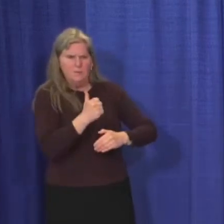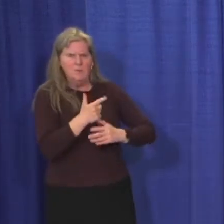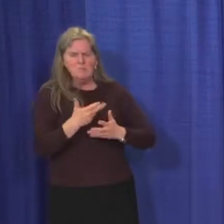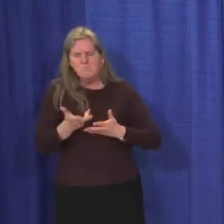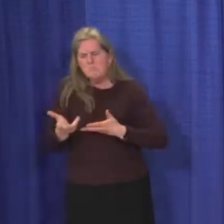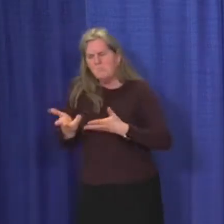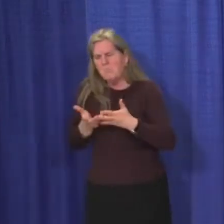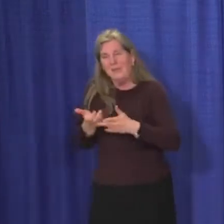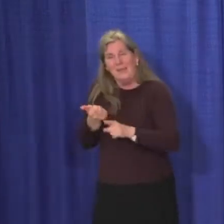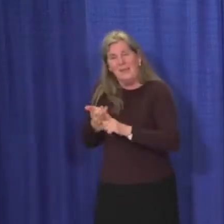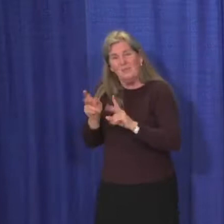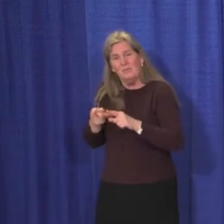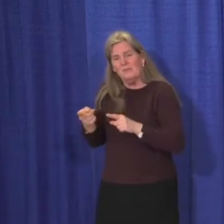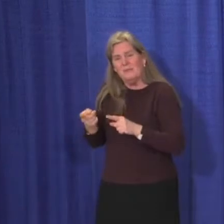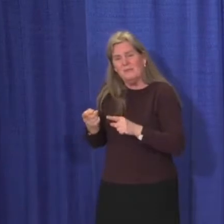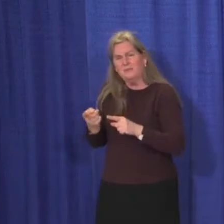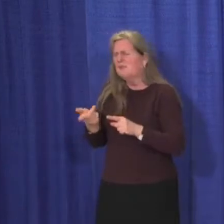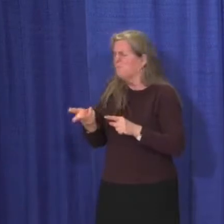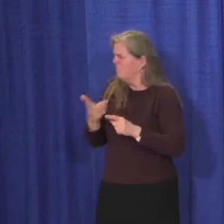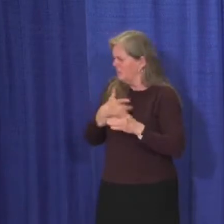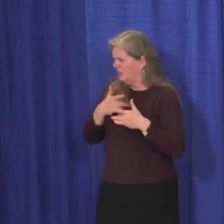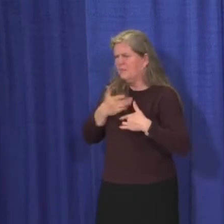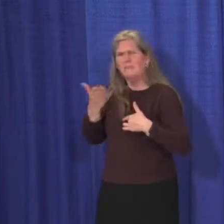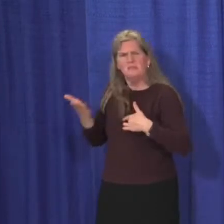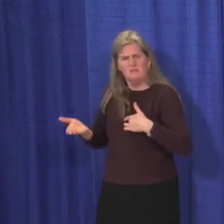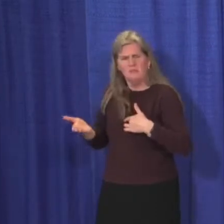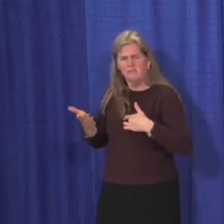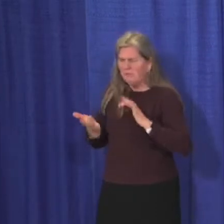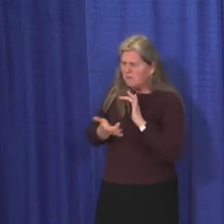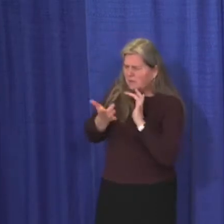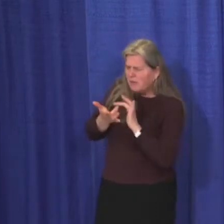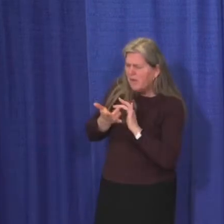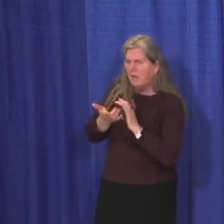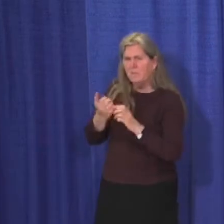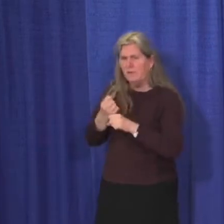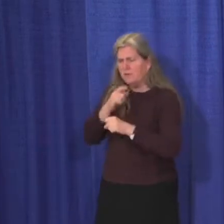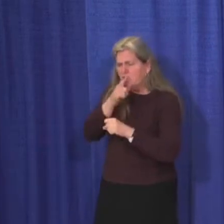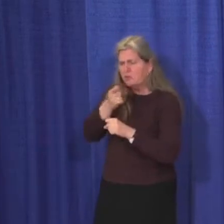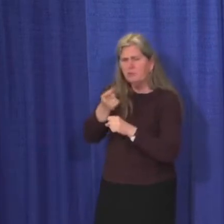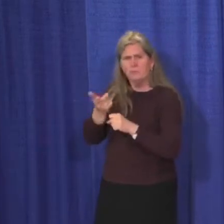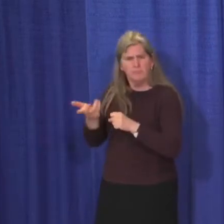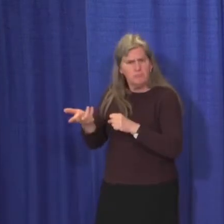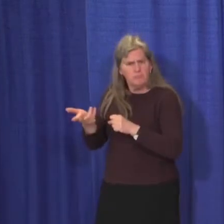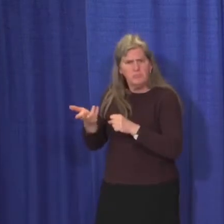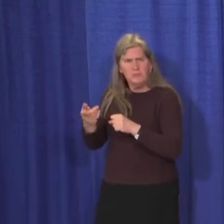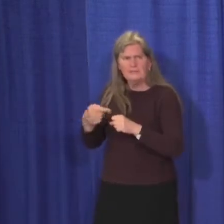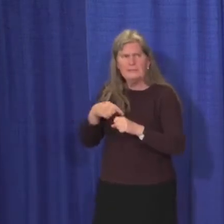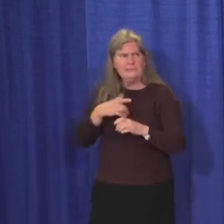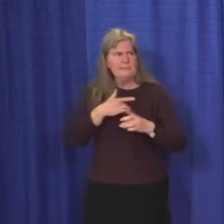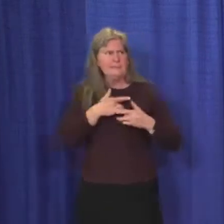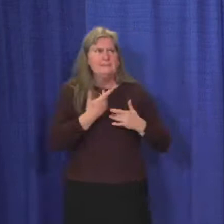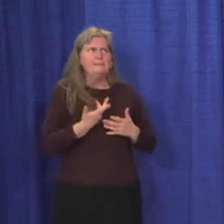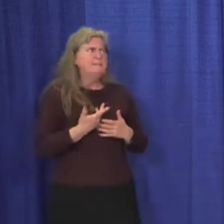are holding back. Each one of those purses is important to reach to ensure